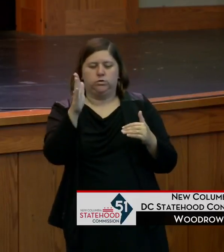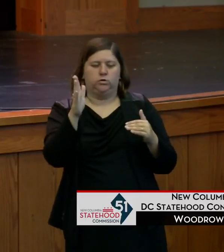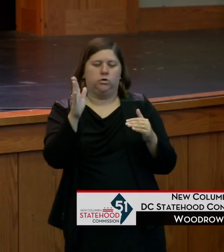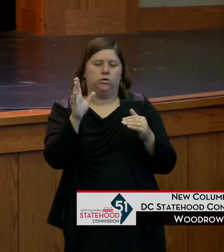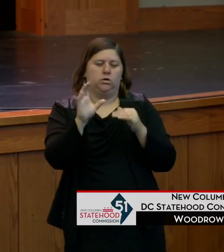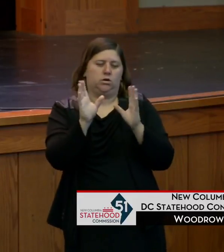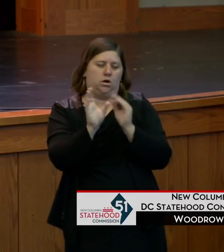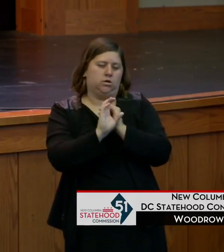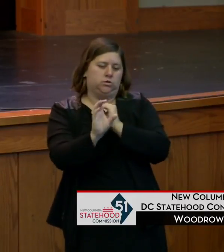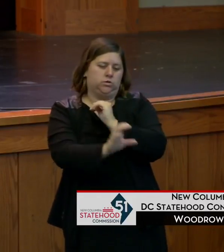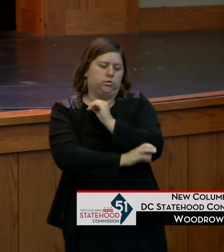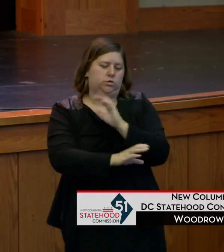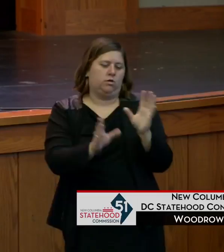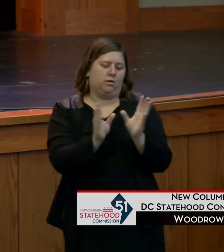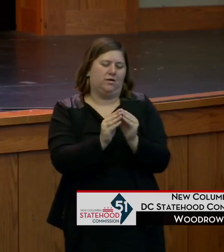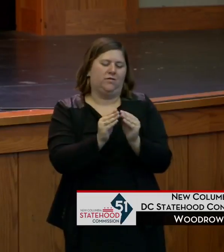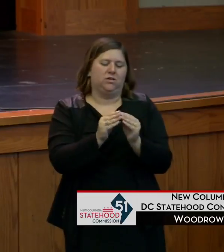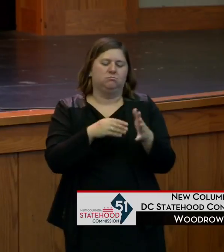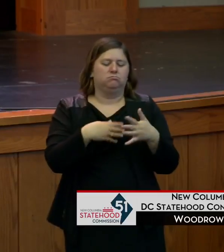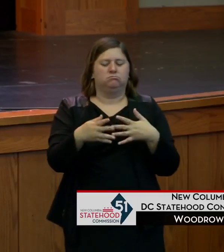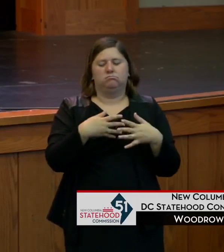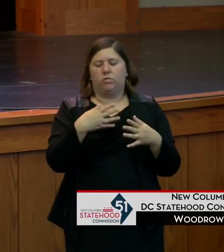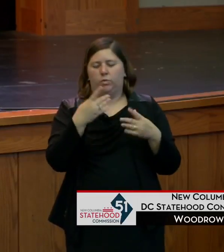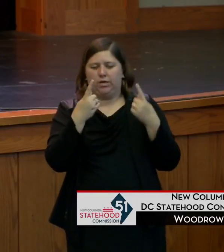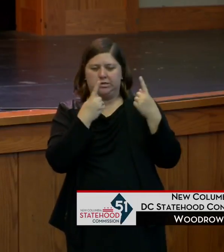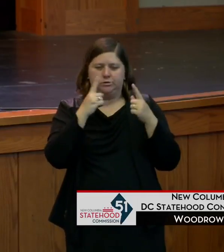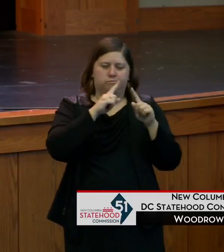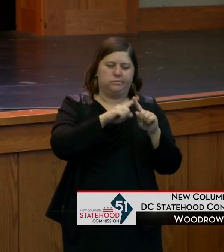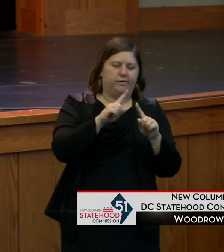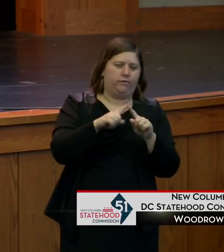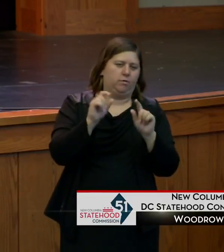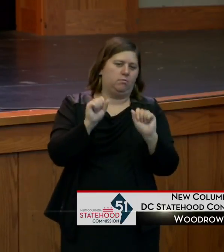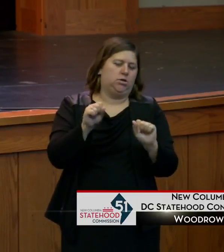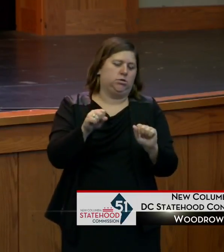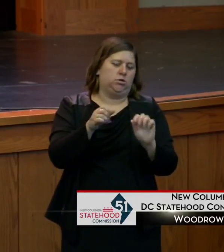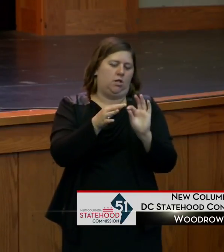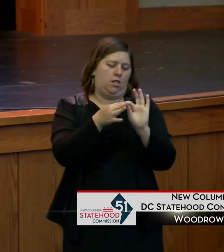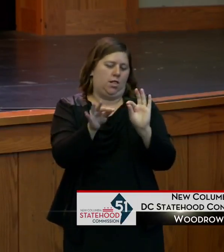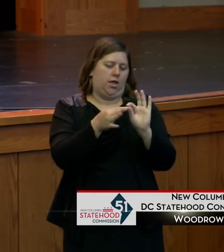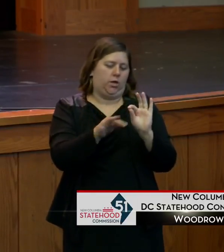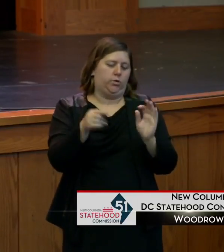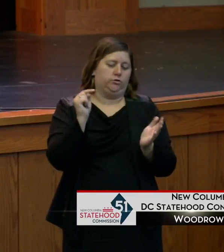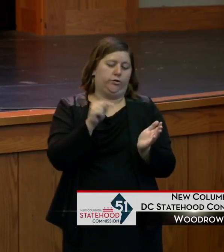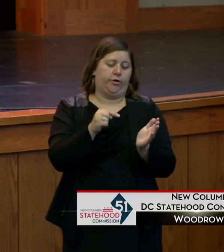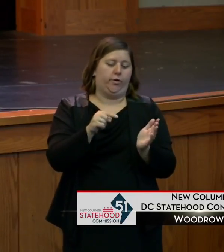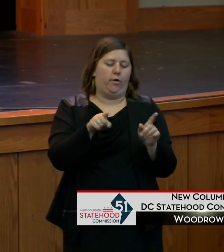BUT EVEN AS WE CONSIDER THE PARTICULAR LANGUAGE IN THIS DRAFT CONSTITUTION WE SHOULD ALSO CONSIDER HOW WE ARE GOING